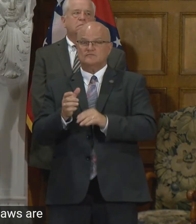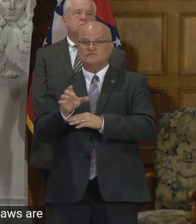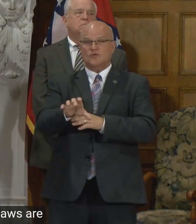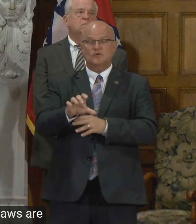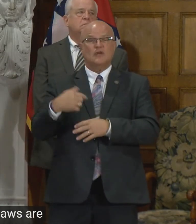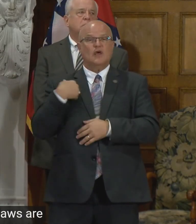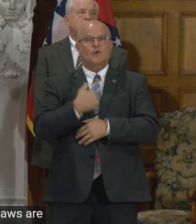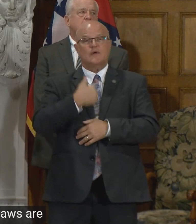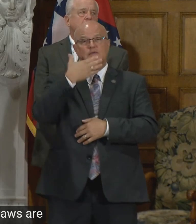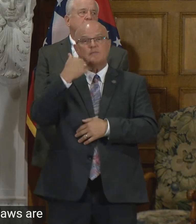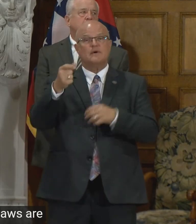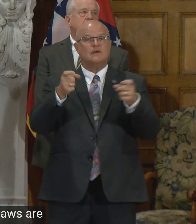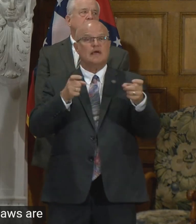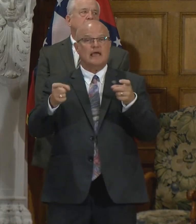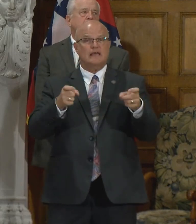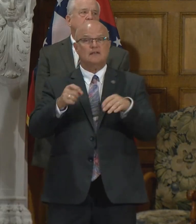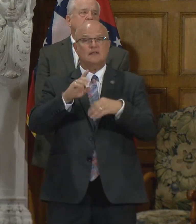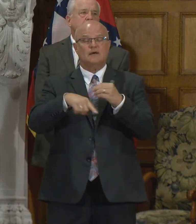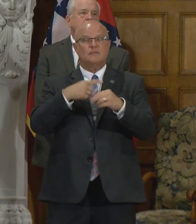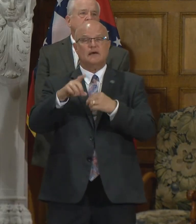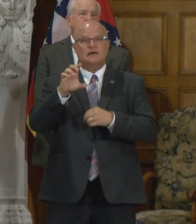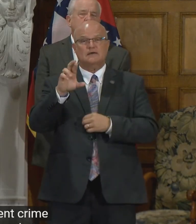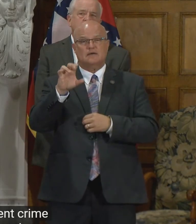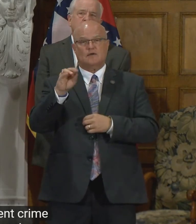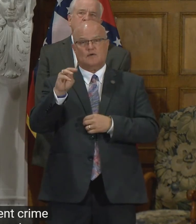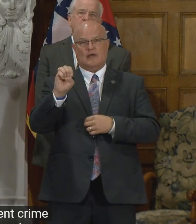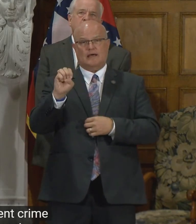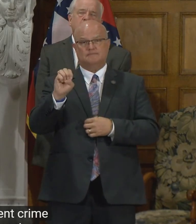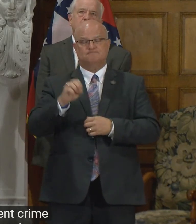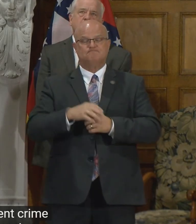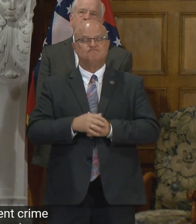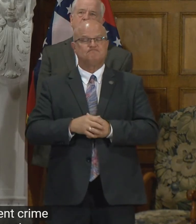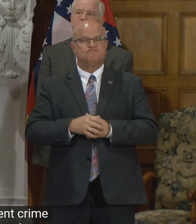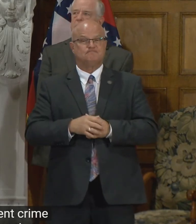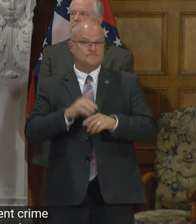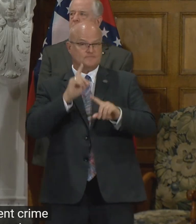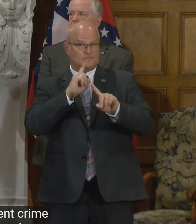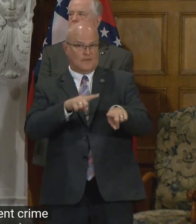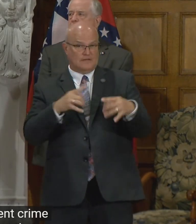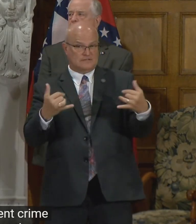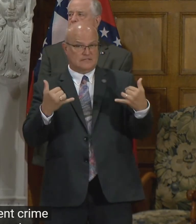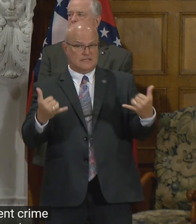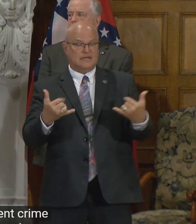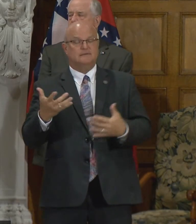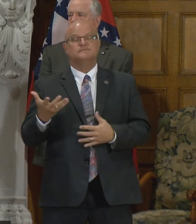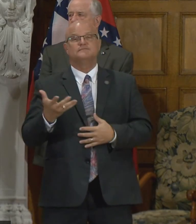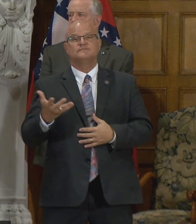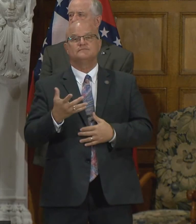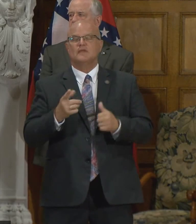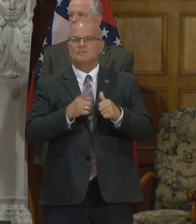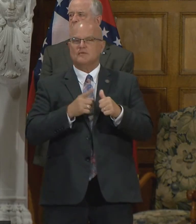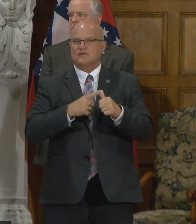we get a better handle on violent crime? And I want to answer that question today and 1st. Of course,